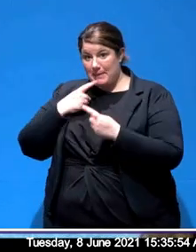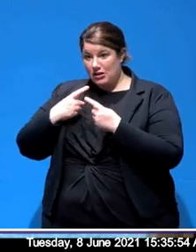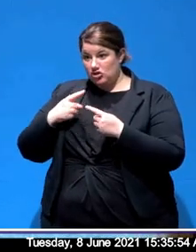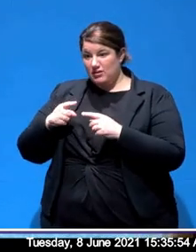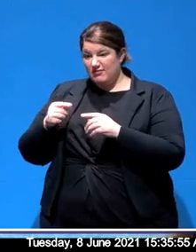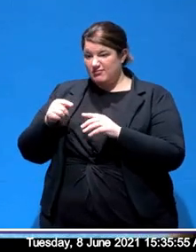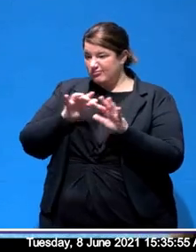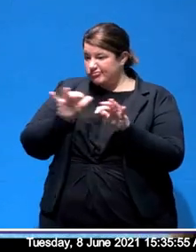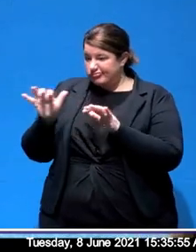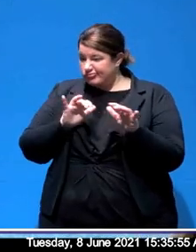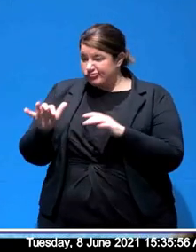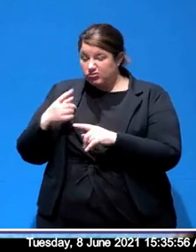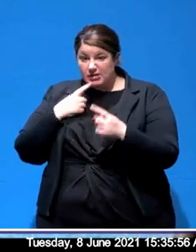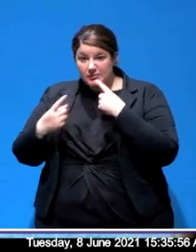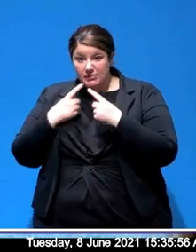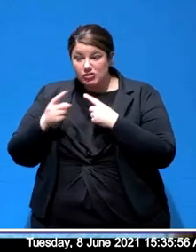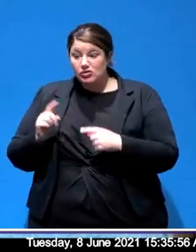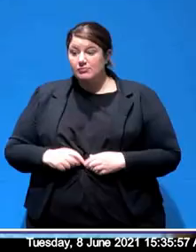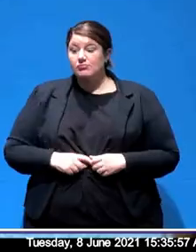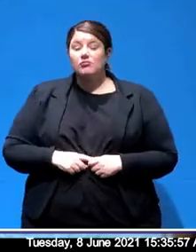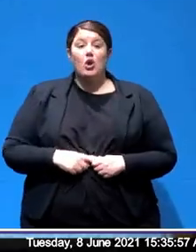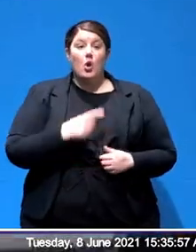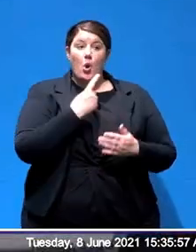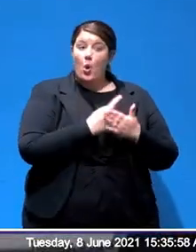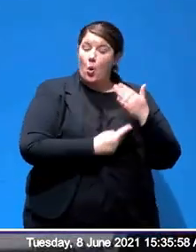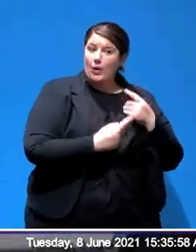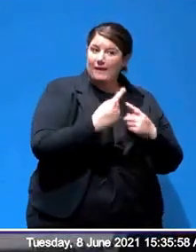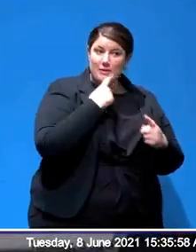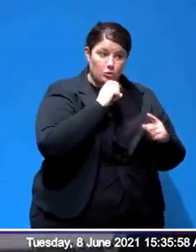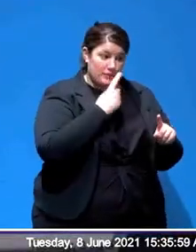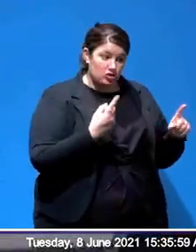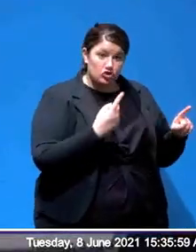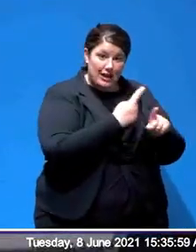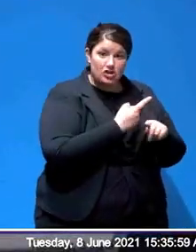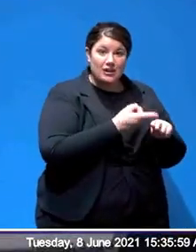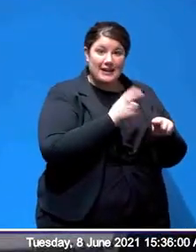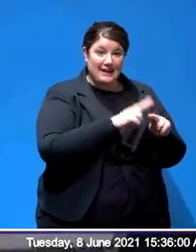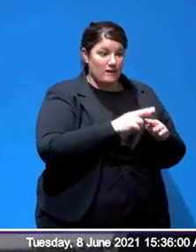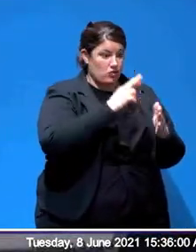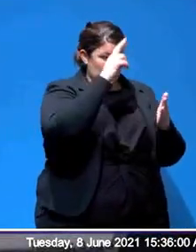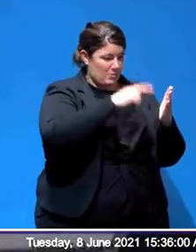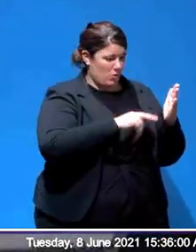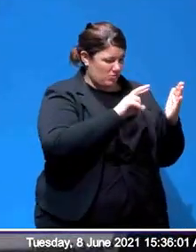The only details that would get changed would be if the report quite honestly didn't make sense.